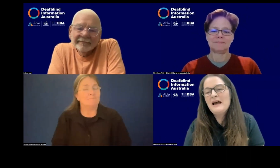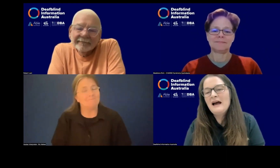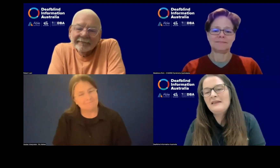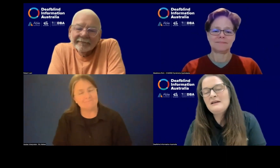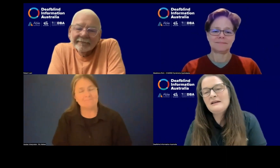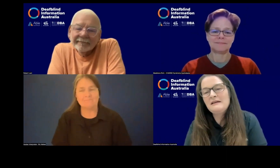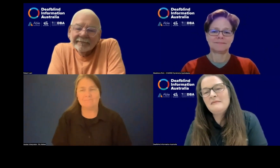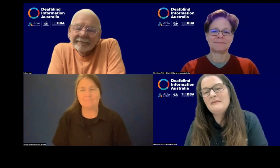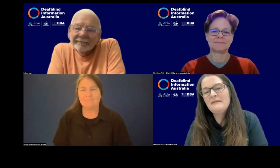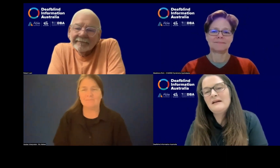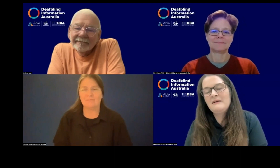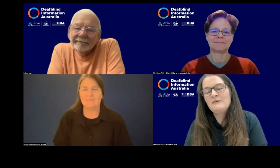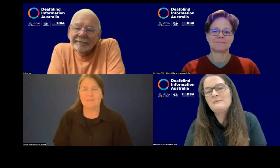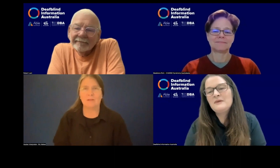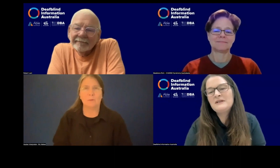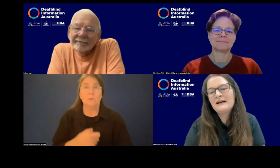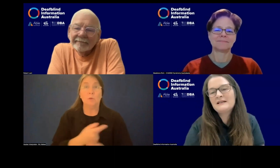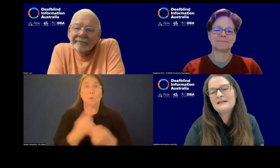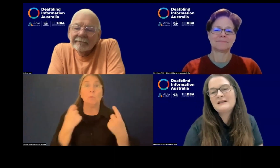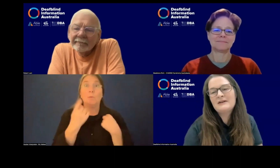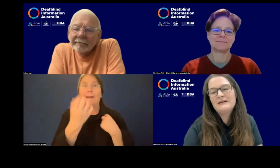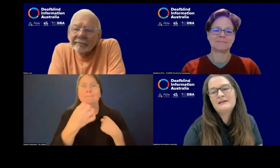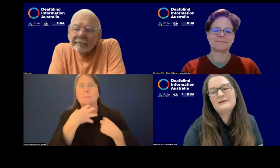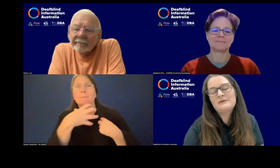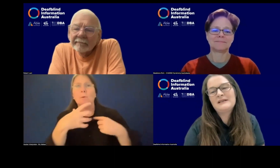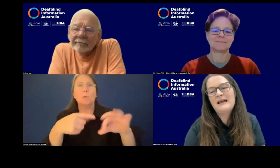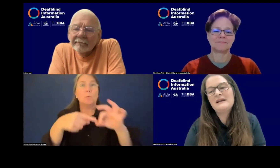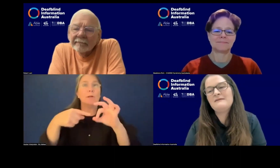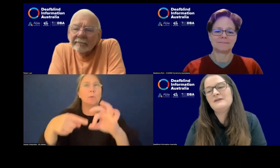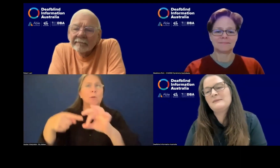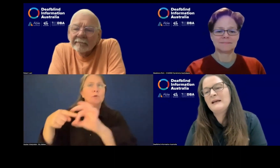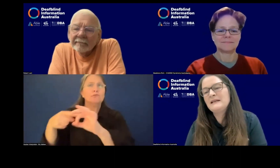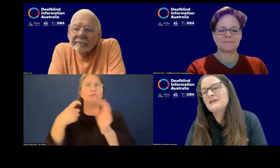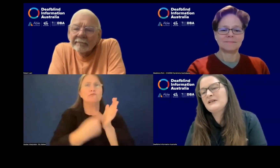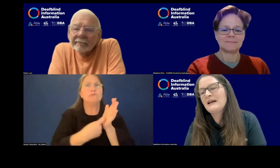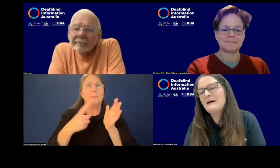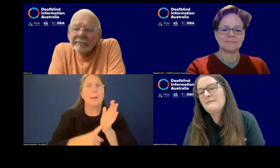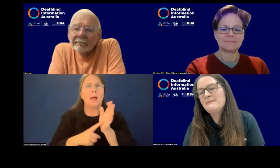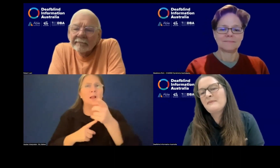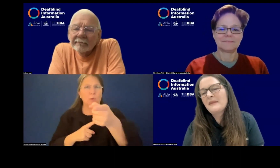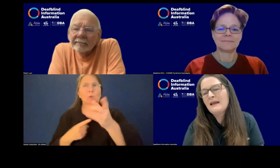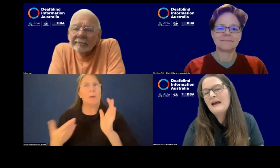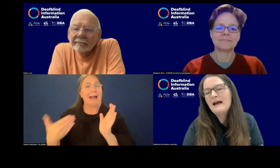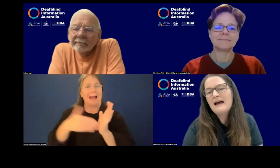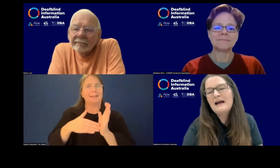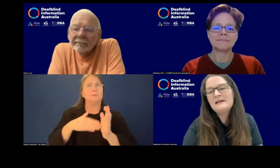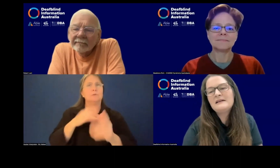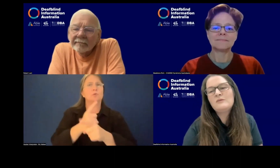Rob, you touched on this towards the end of your speech.